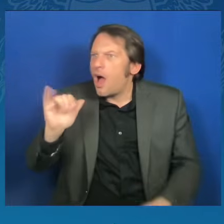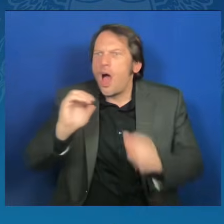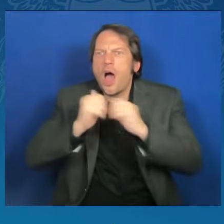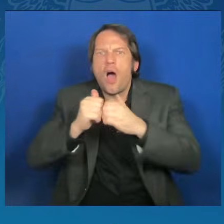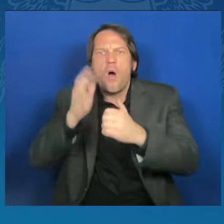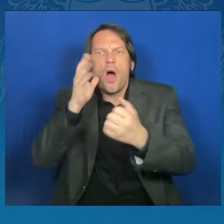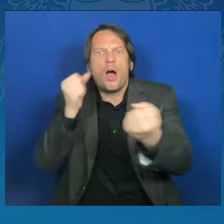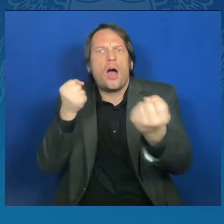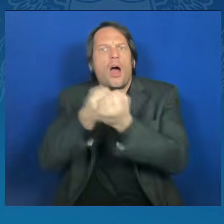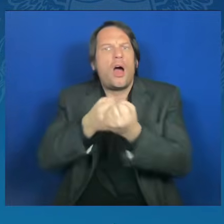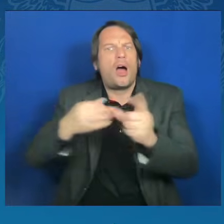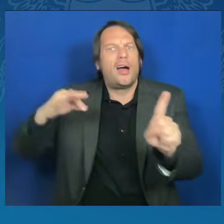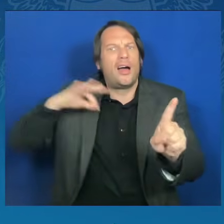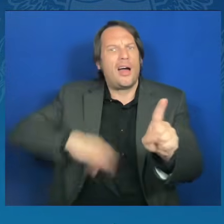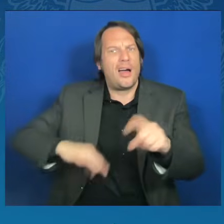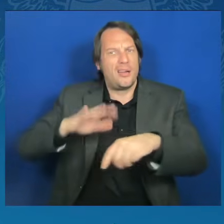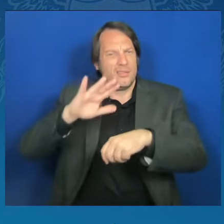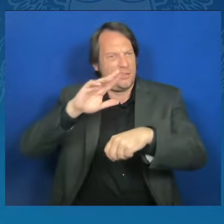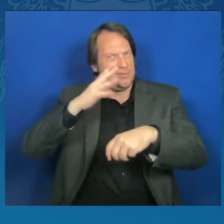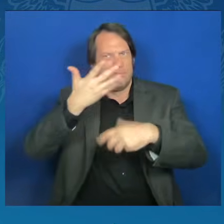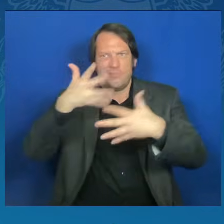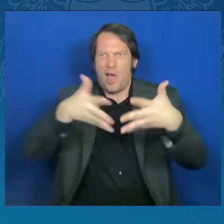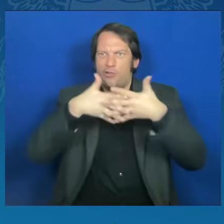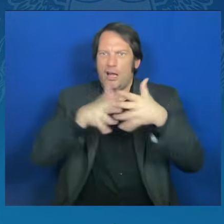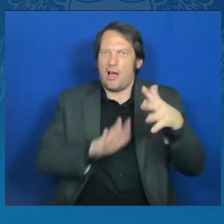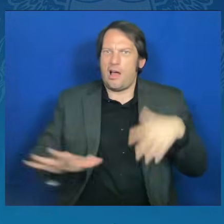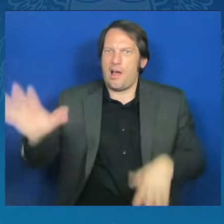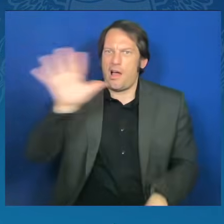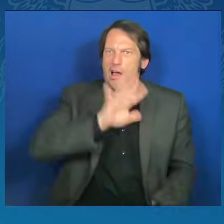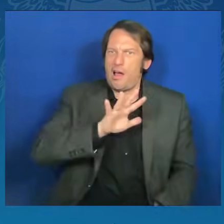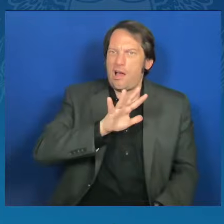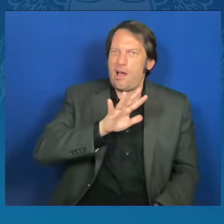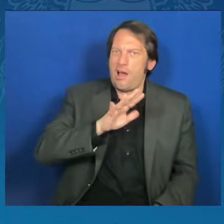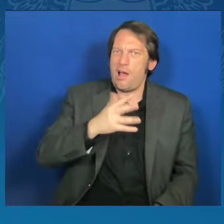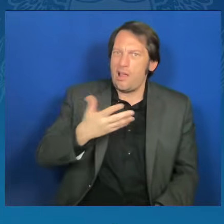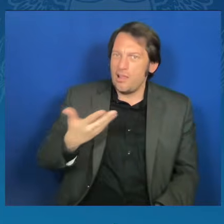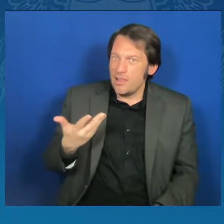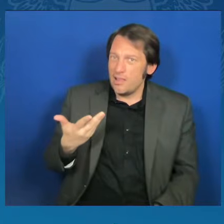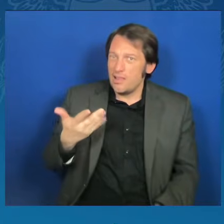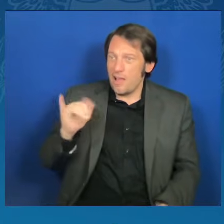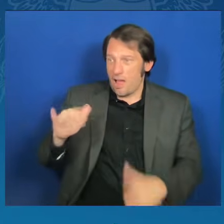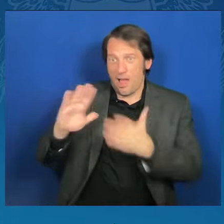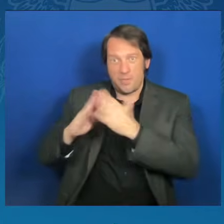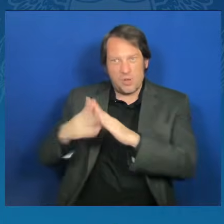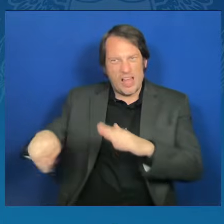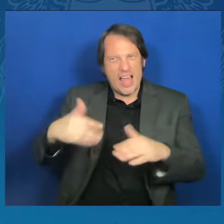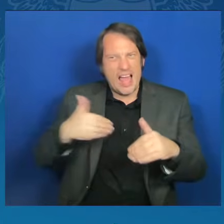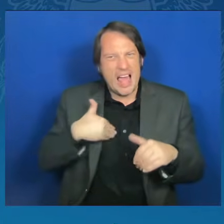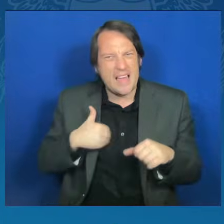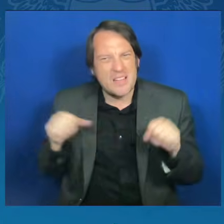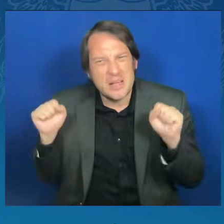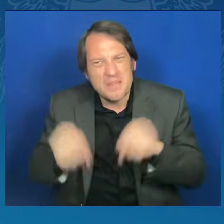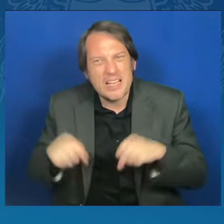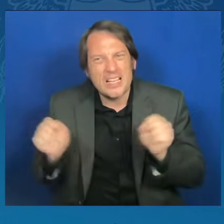when they receive this kind of support and investment. And we are talking about clean energy companies,